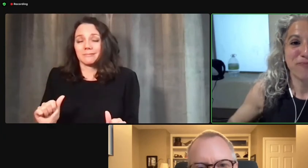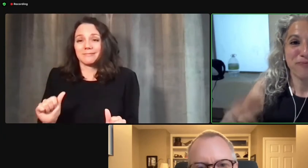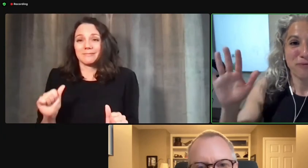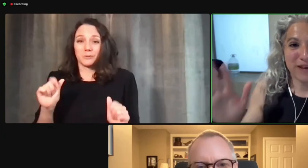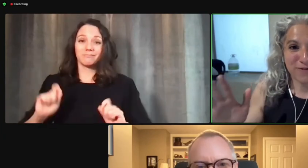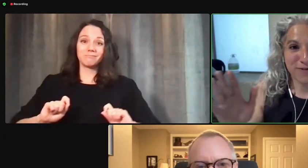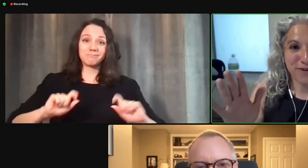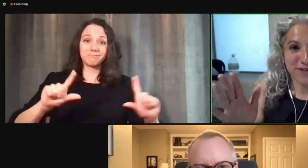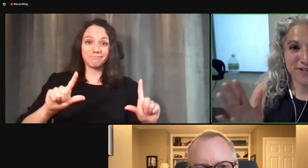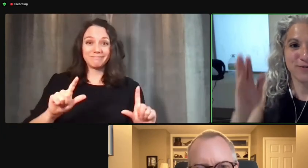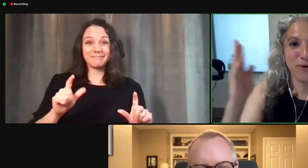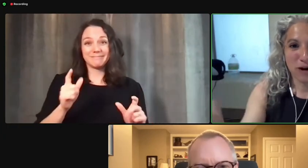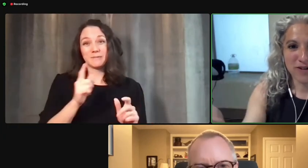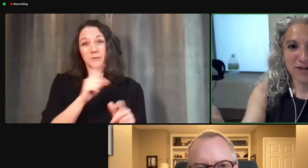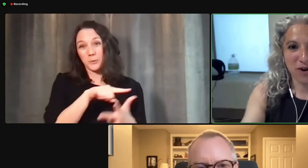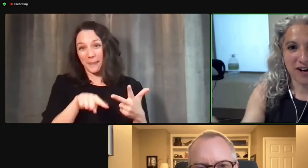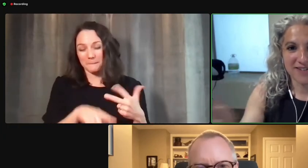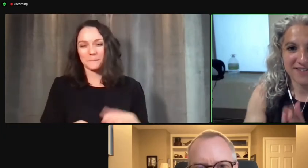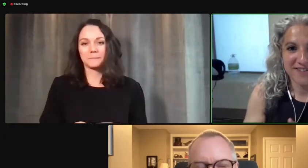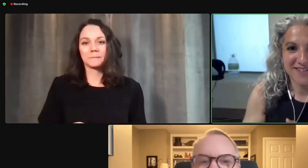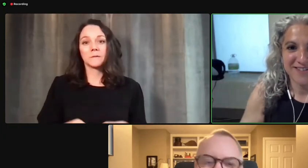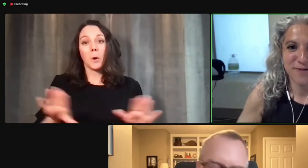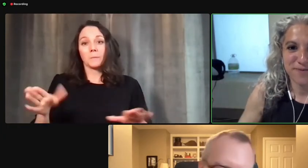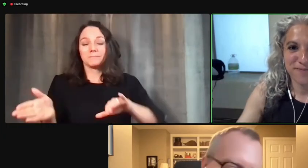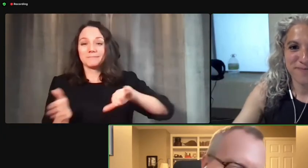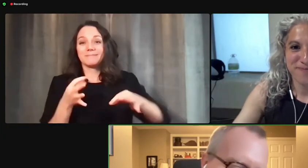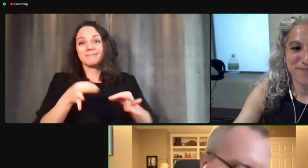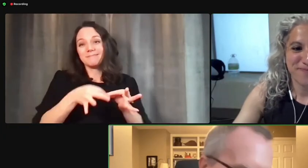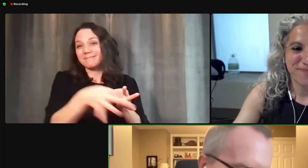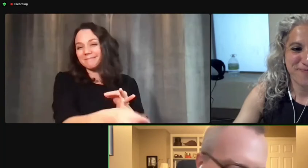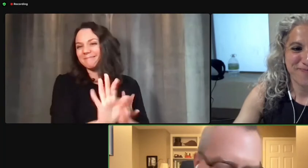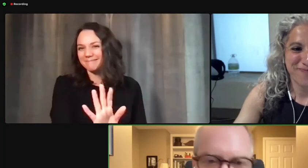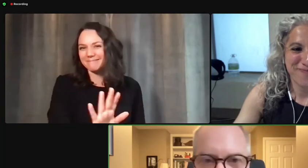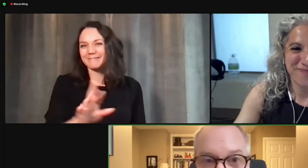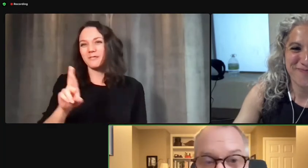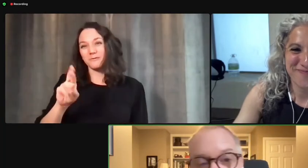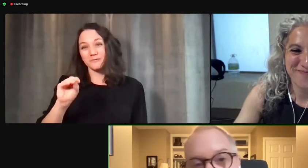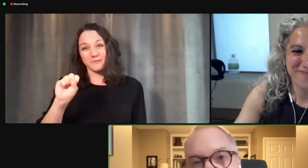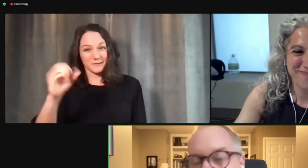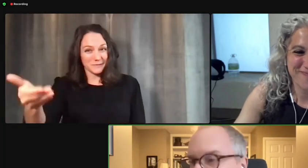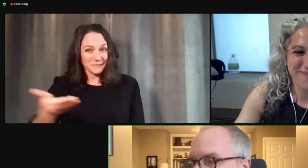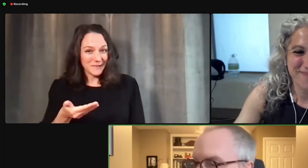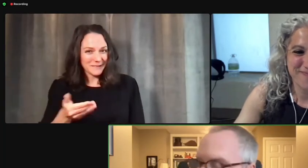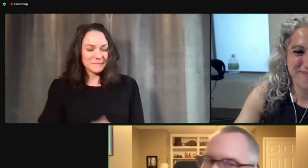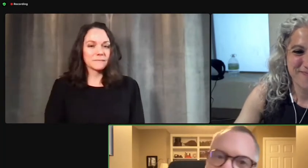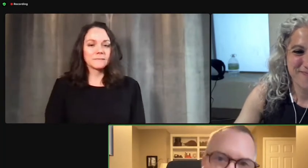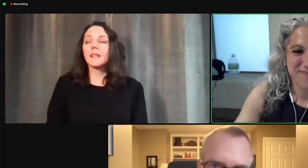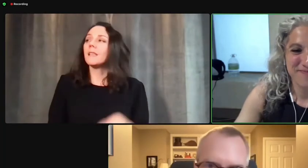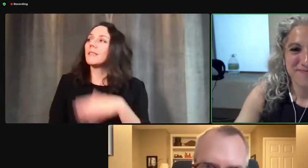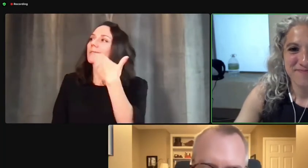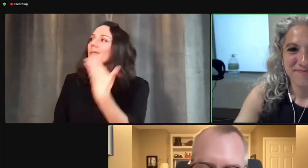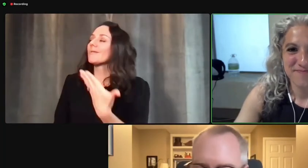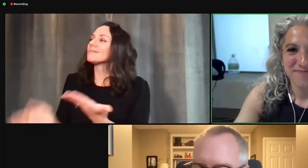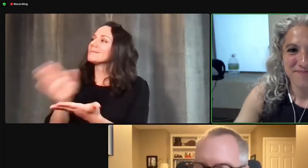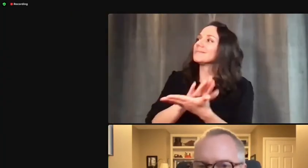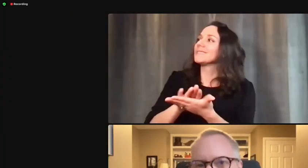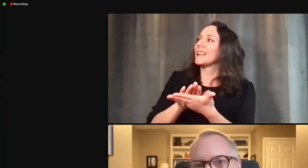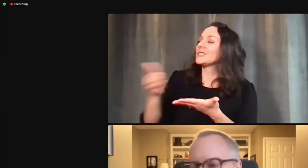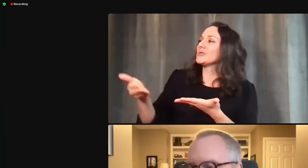So without further Ado, welcome, Ross. Thank you for that kind introduction, Monica. And hello, everybody.